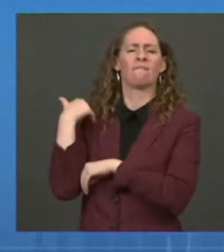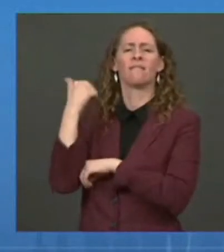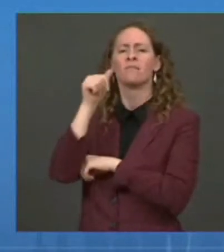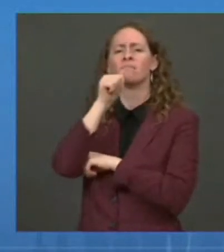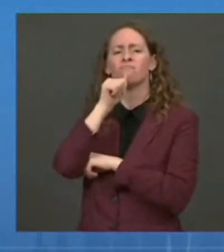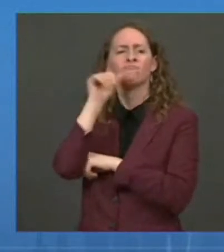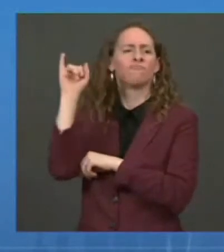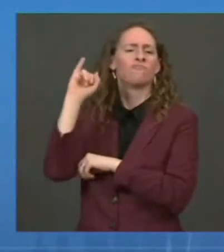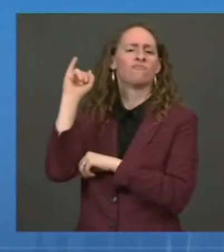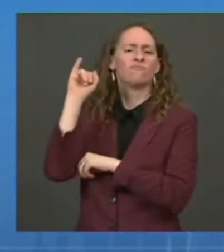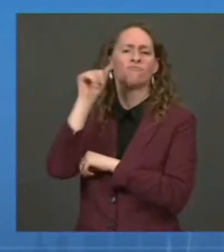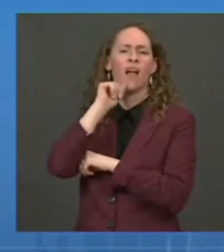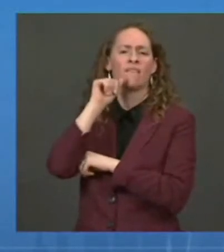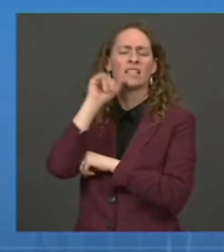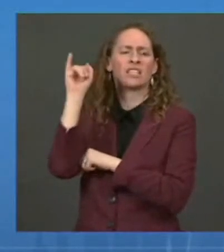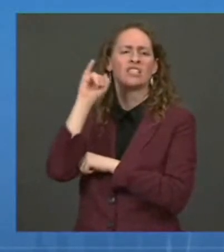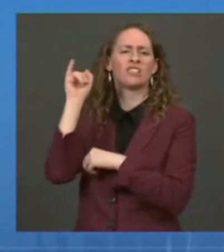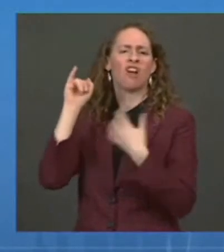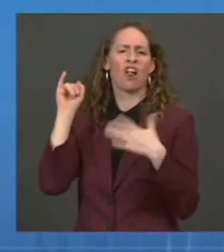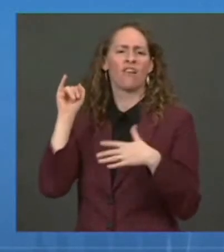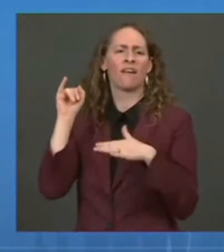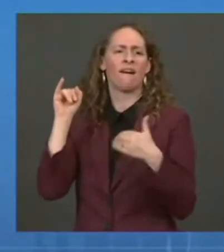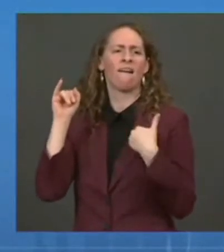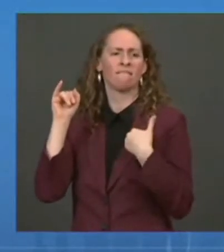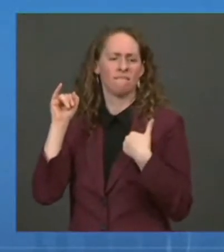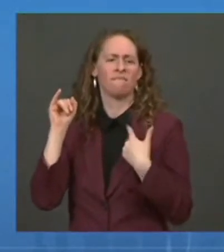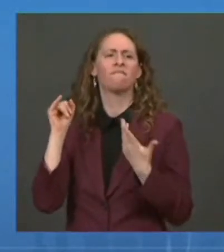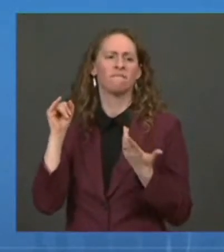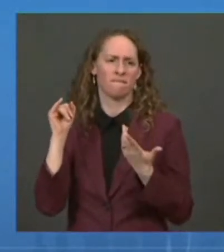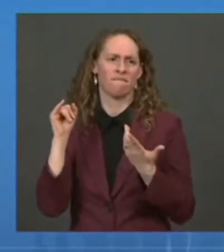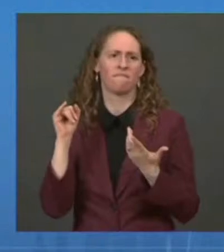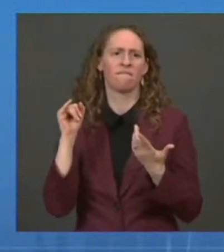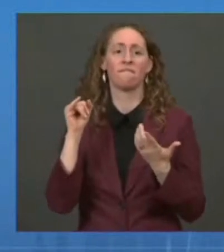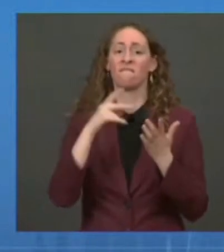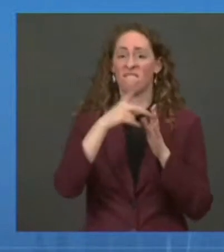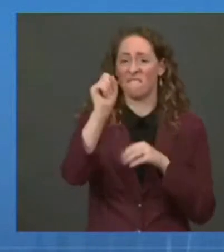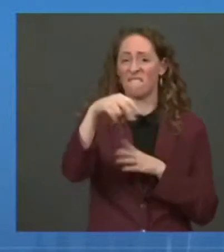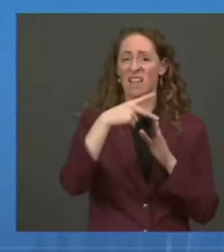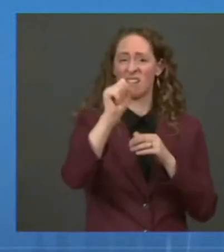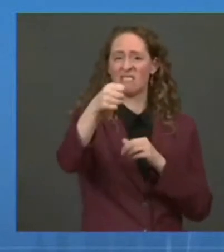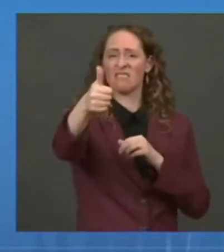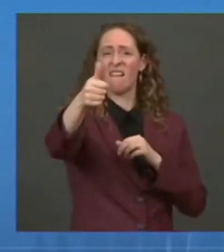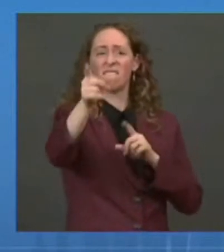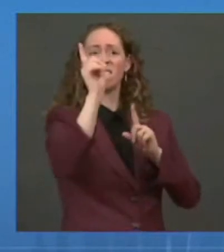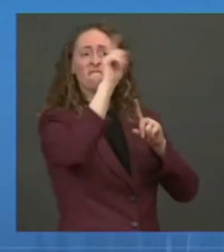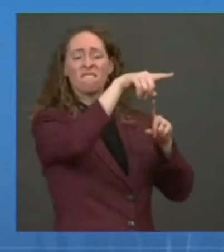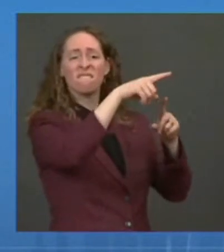PRIVATE HEALTH INSURANCE WILL BE ABLE TO SUBMIT RECEIPTS FOR AT HOME TESTS DIRECTLY TO THEIR